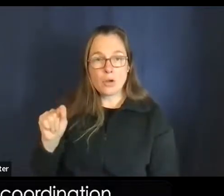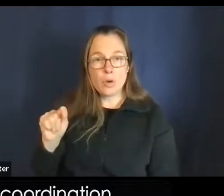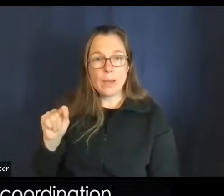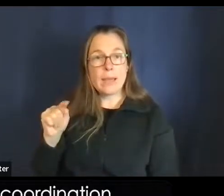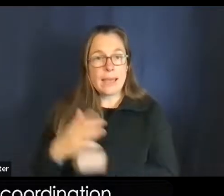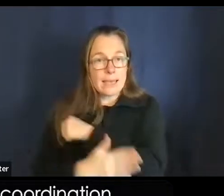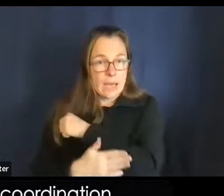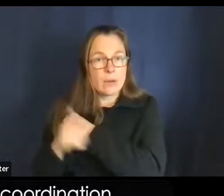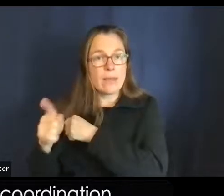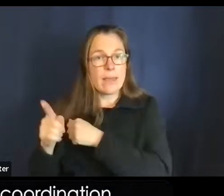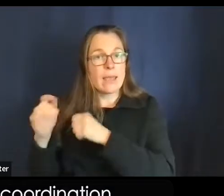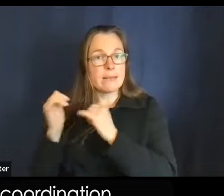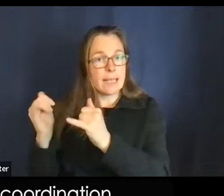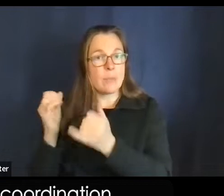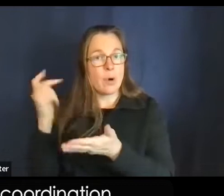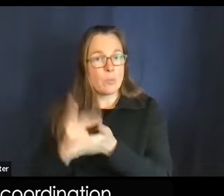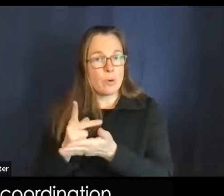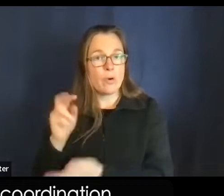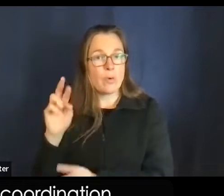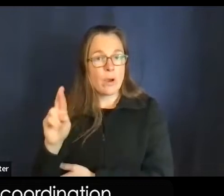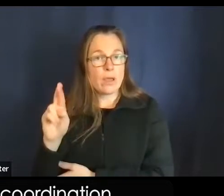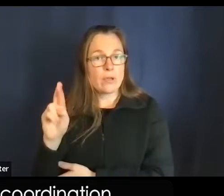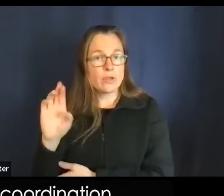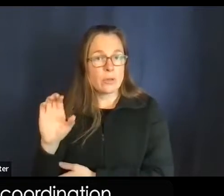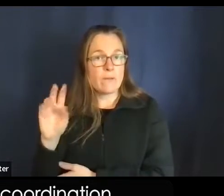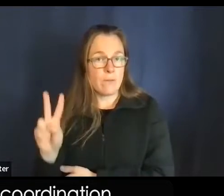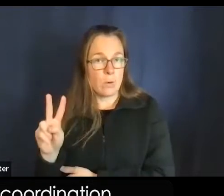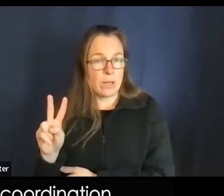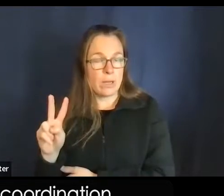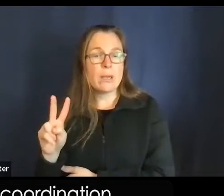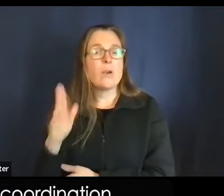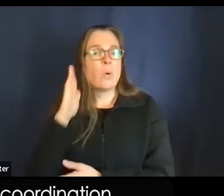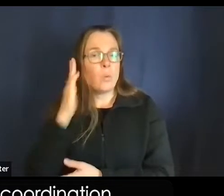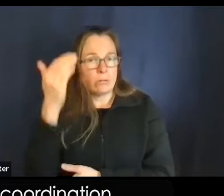So there will be a lot of coordination and we'll absolutely know more about this soon, but